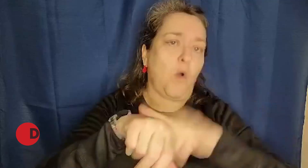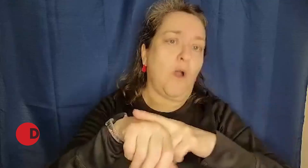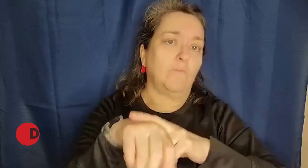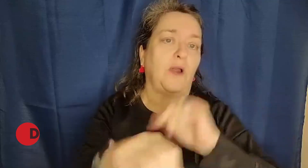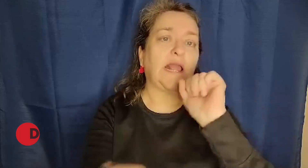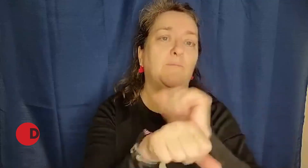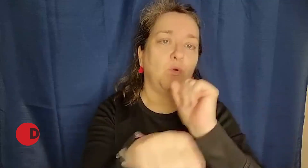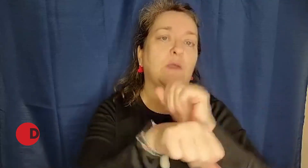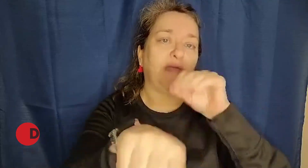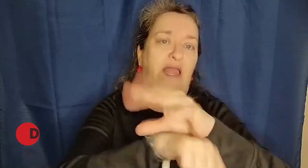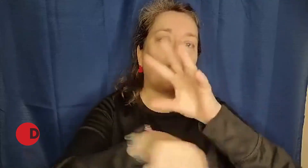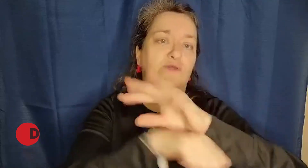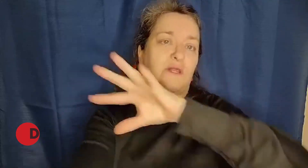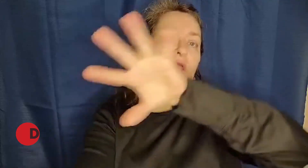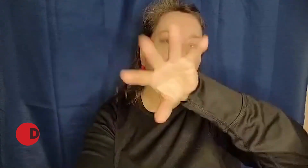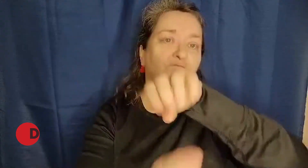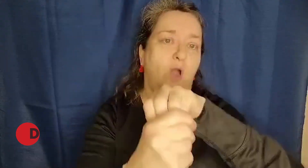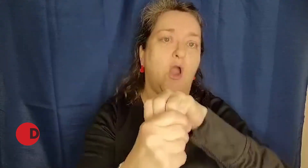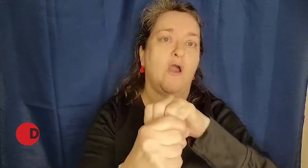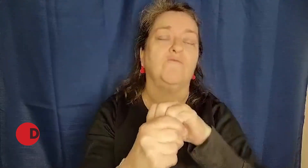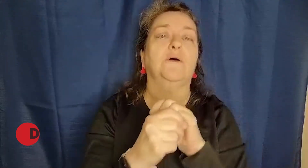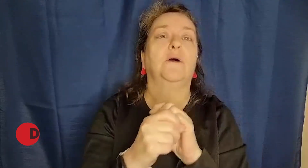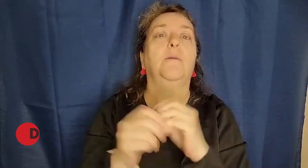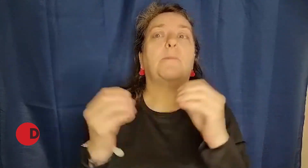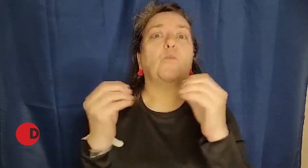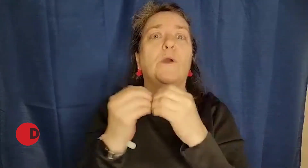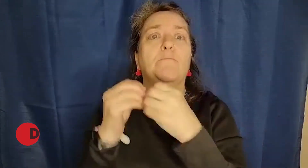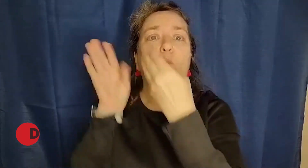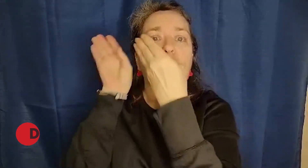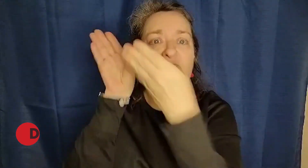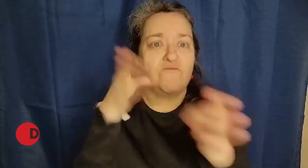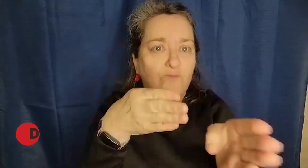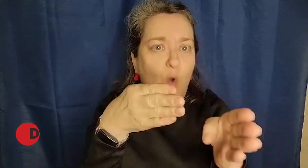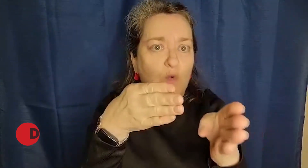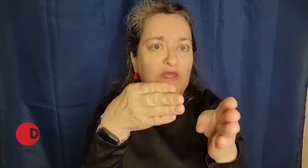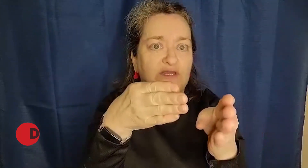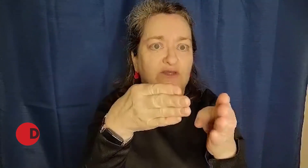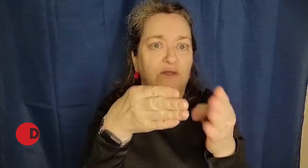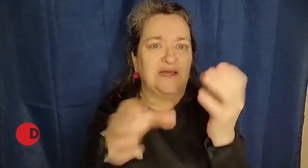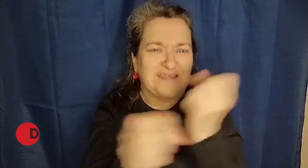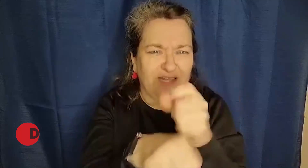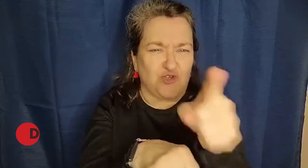Normal employment counselling is involved as well, their focus